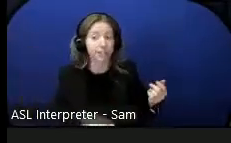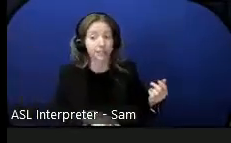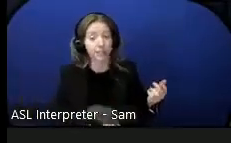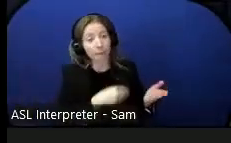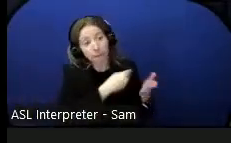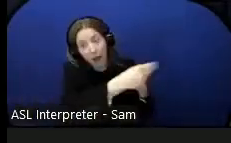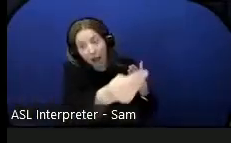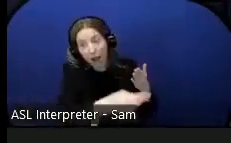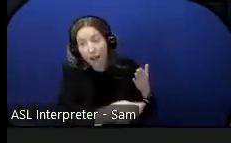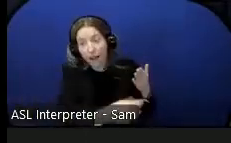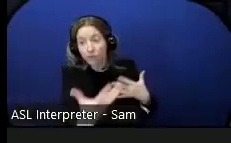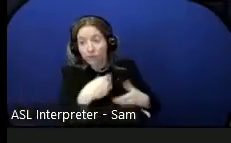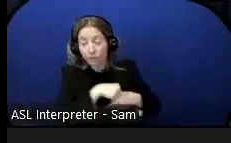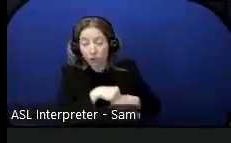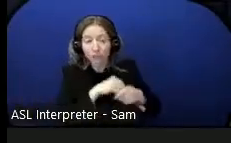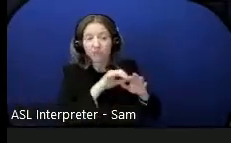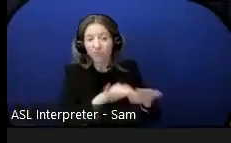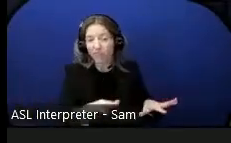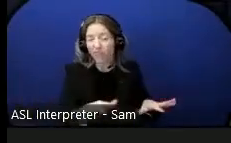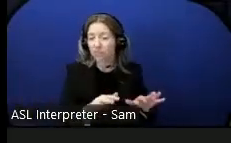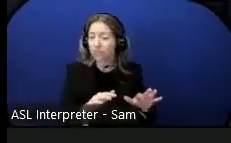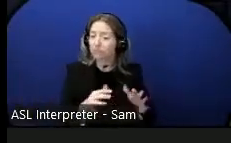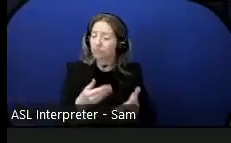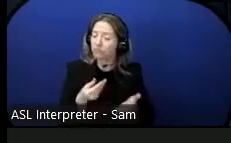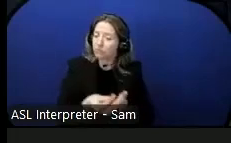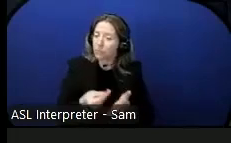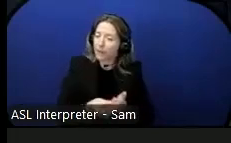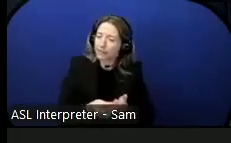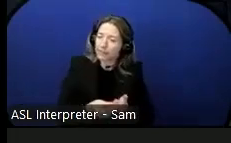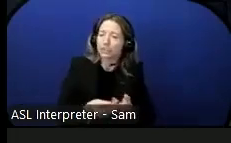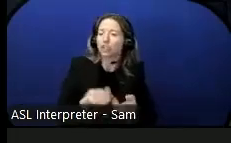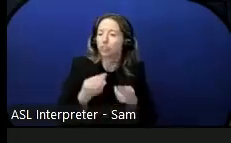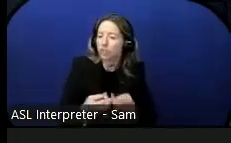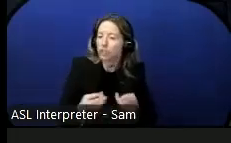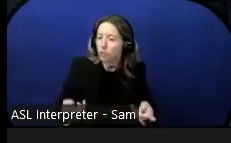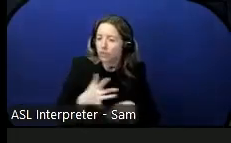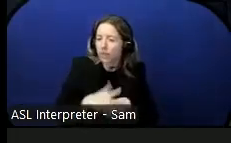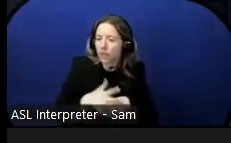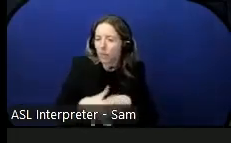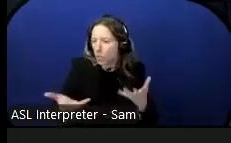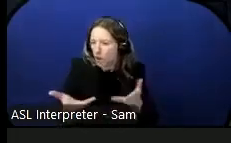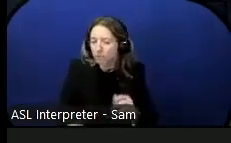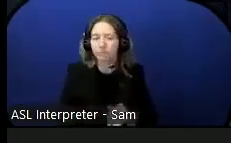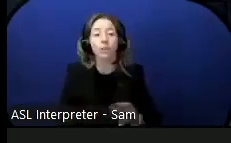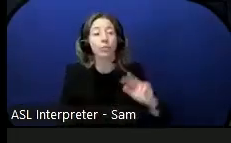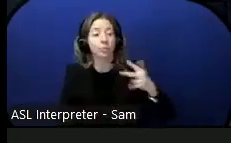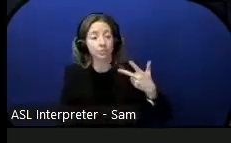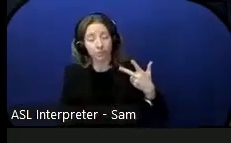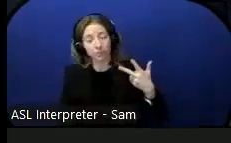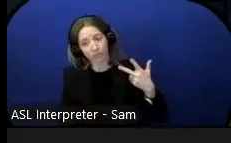that you manage. So next, after you have your budget established, you're going to want to do audits.